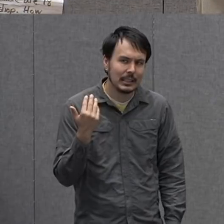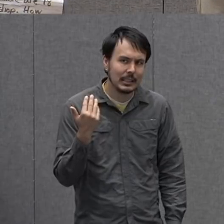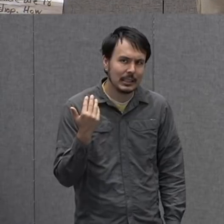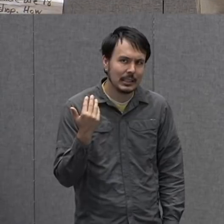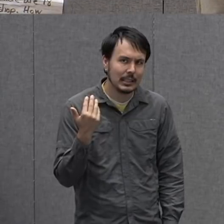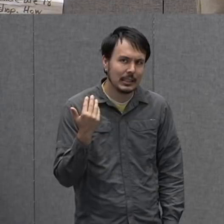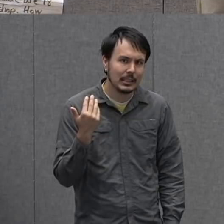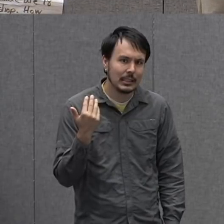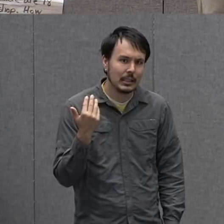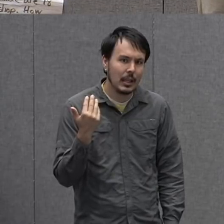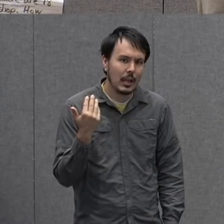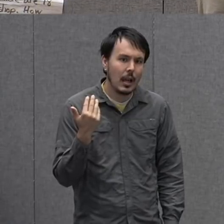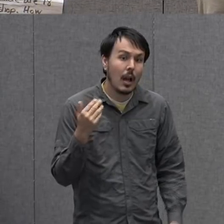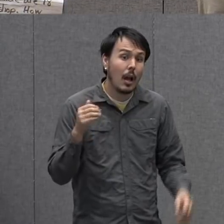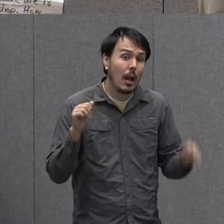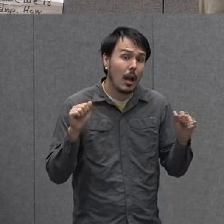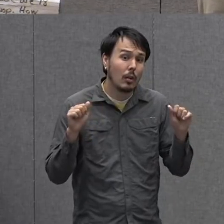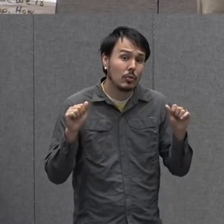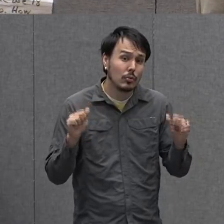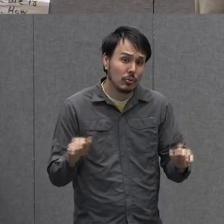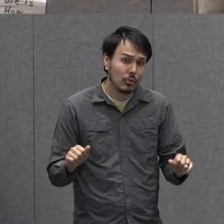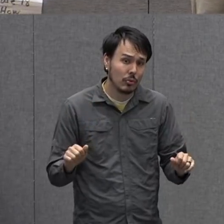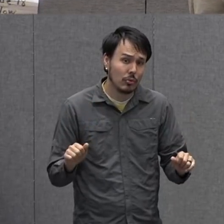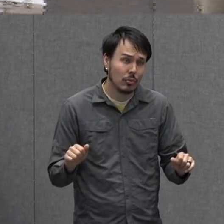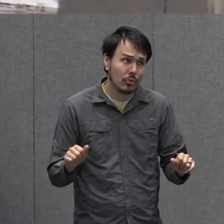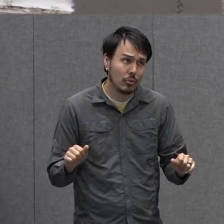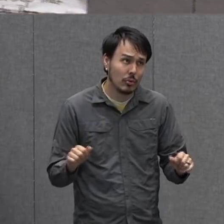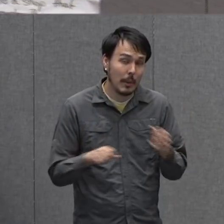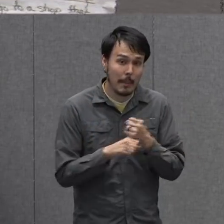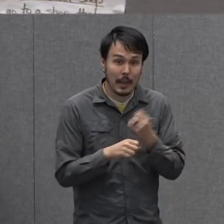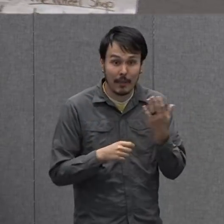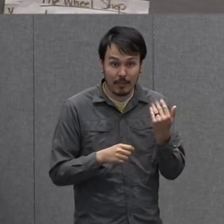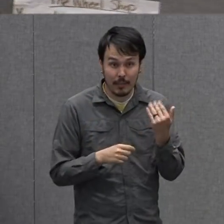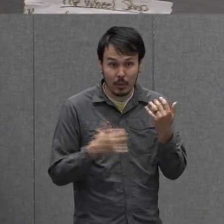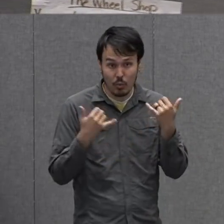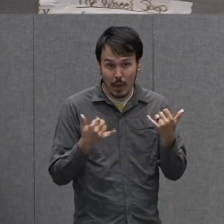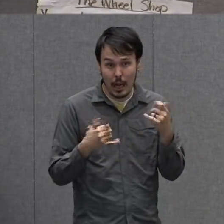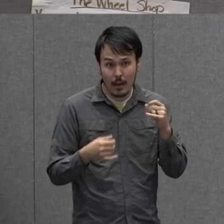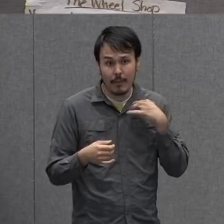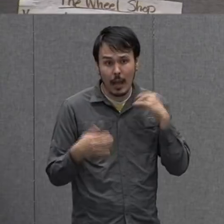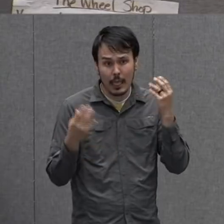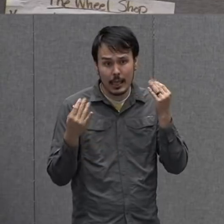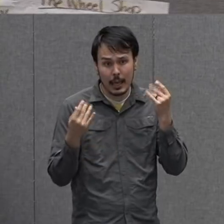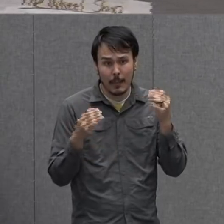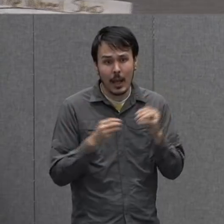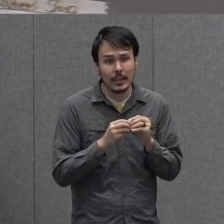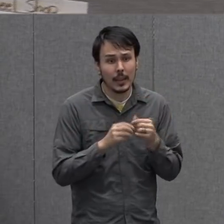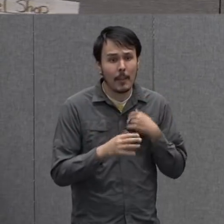I could possibly make 15 right now if I think about that number that I wanna place there.